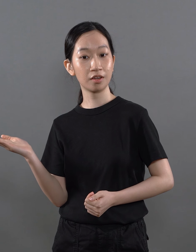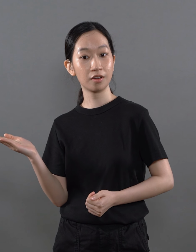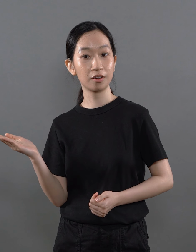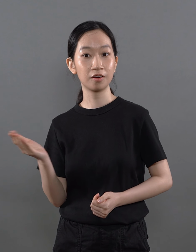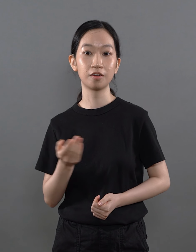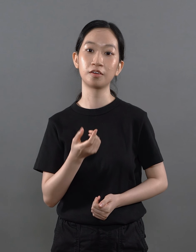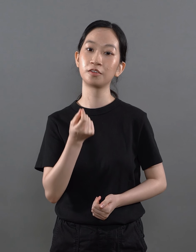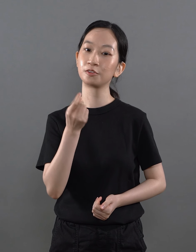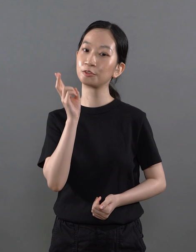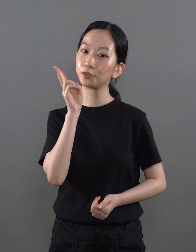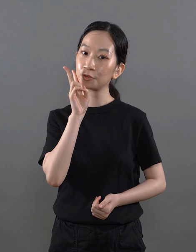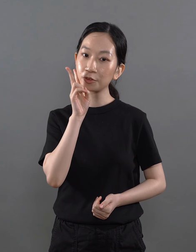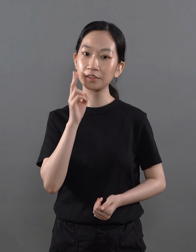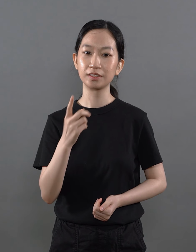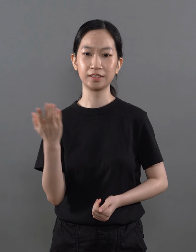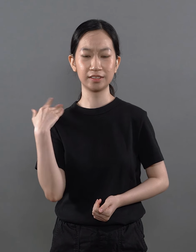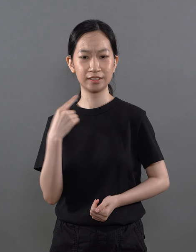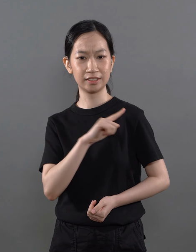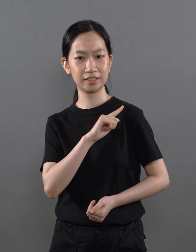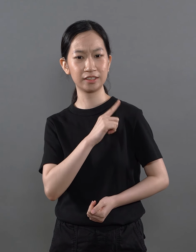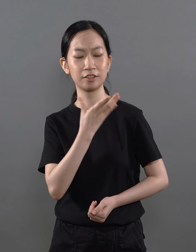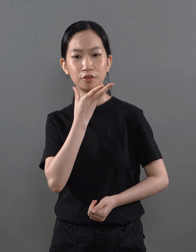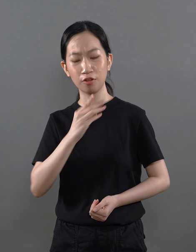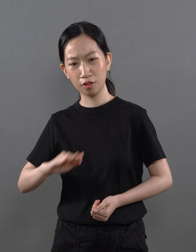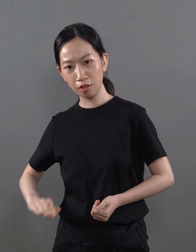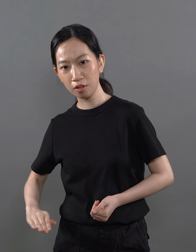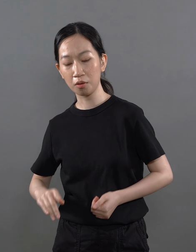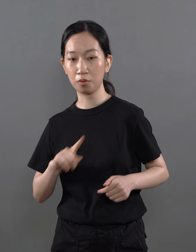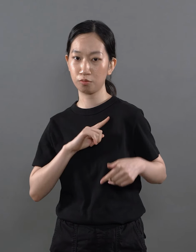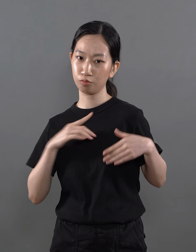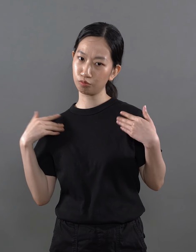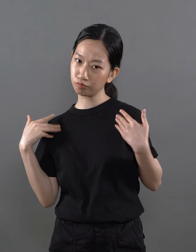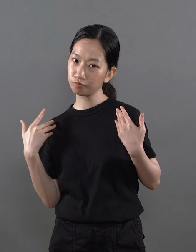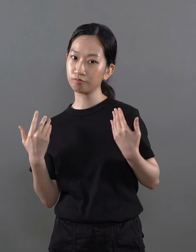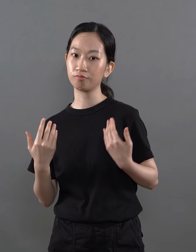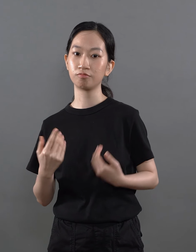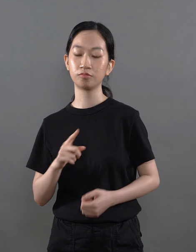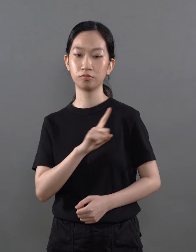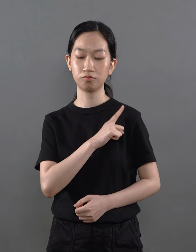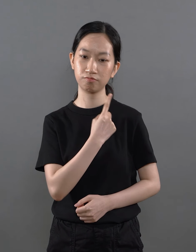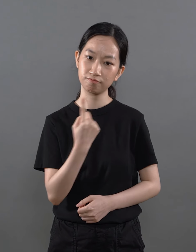‘The Lonely Island’ is like recreating the scene where I played by myself as a child